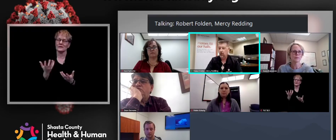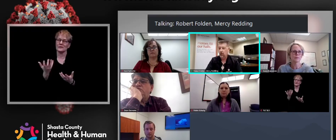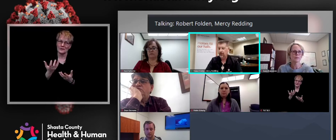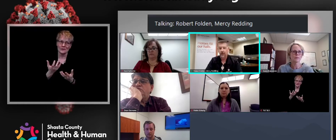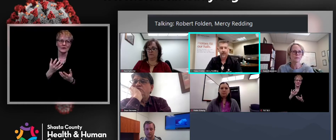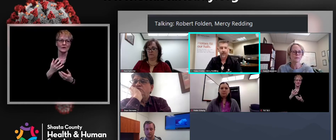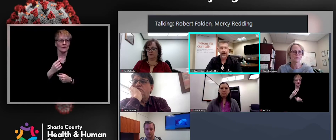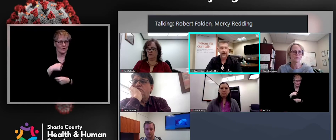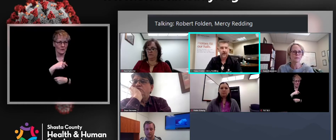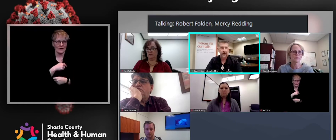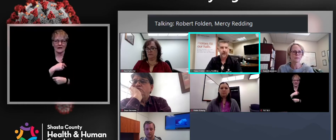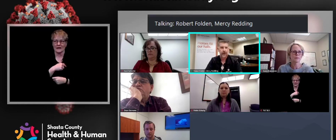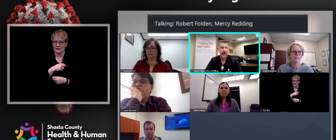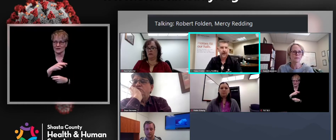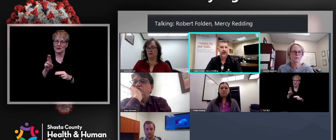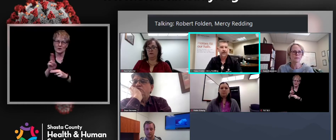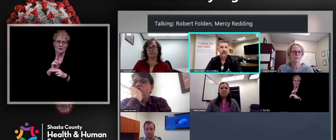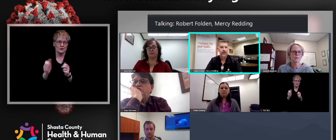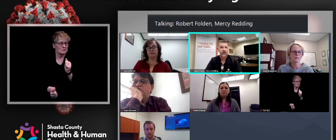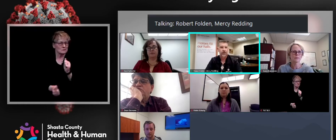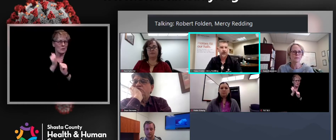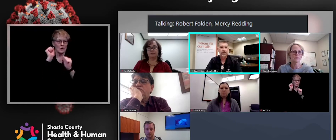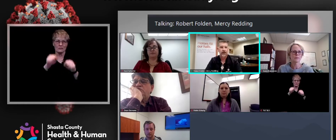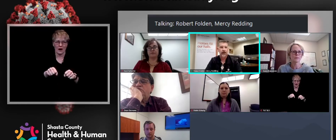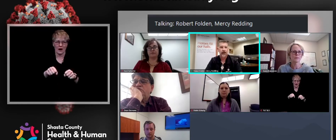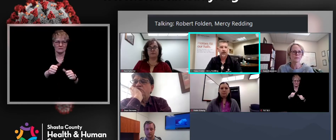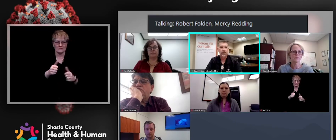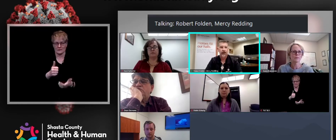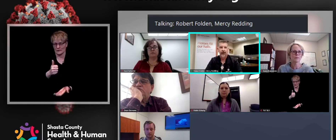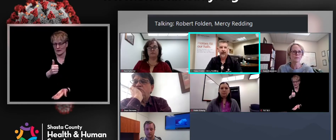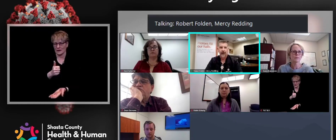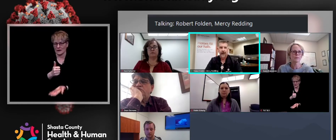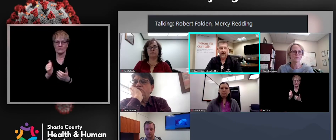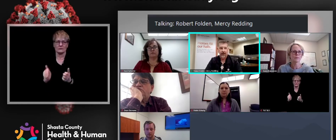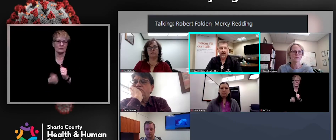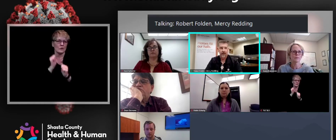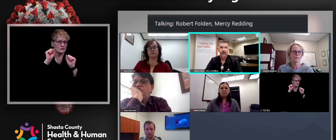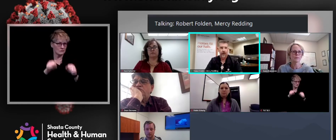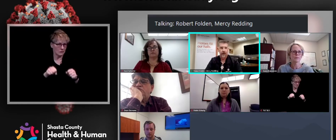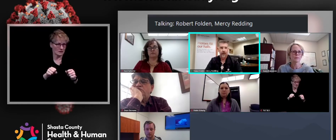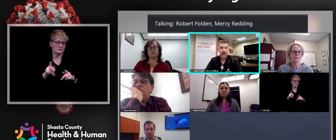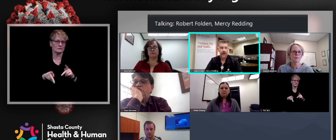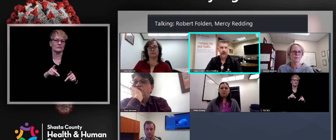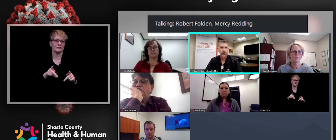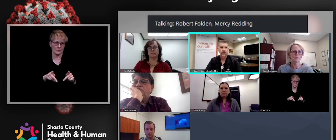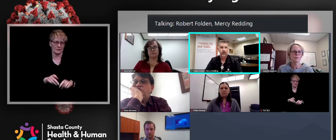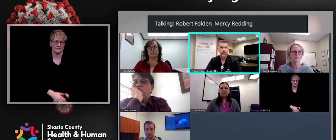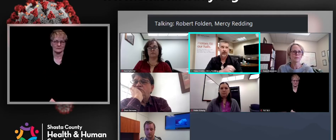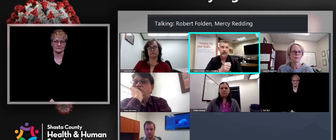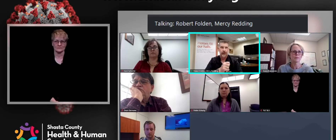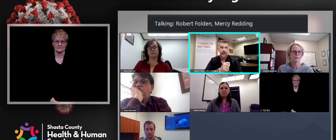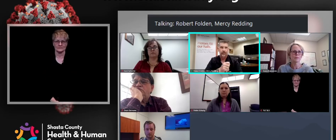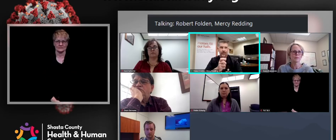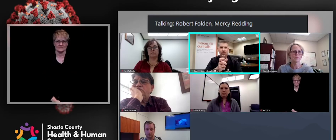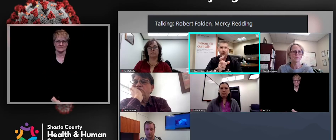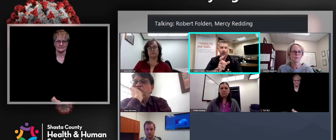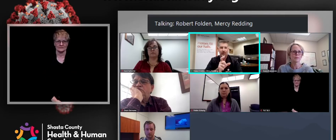So we've asked our supply chain folks within Dignity Health, if they could divert the sort of